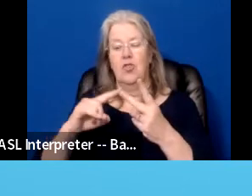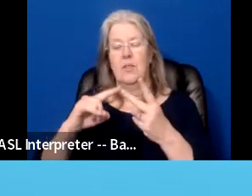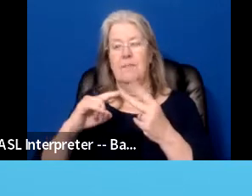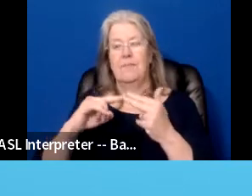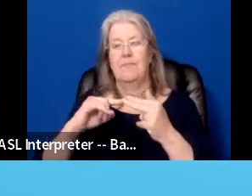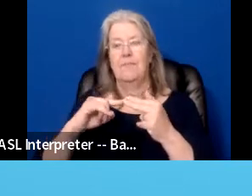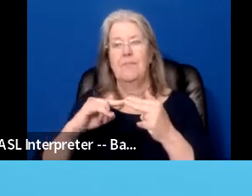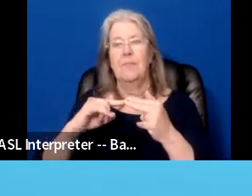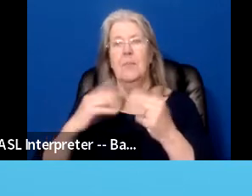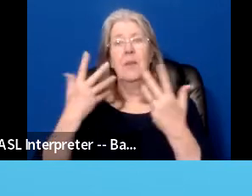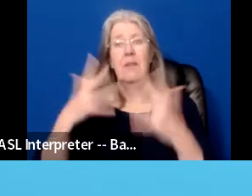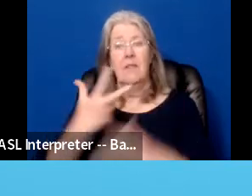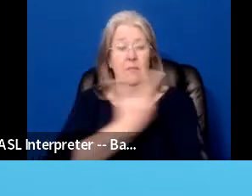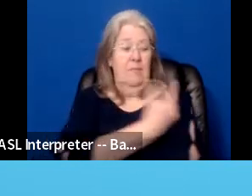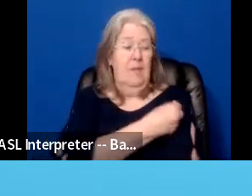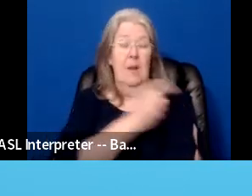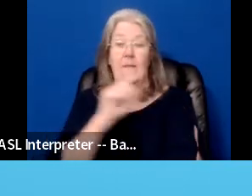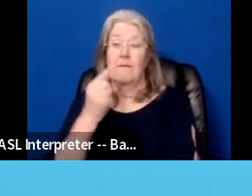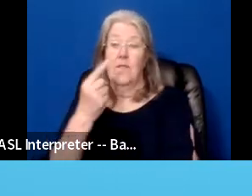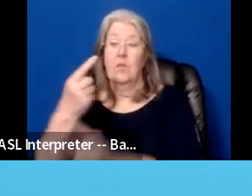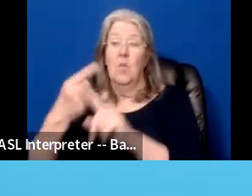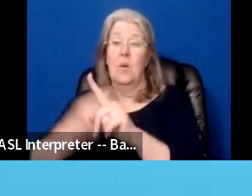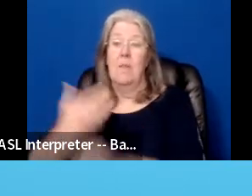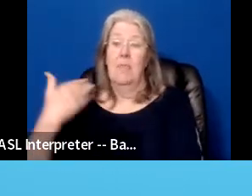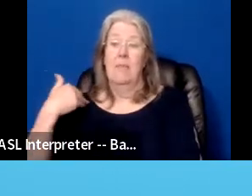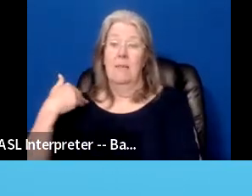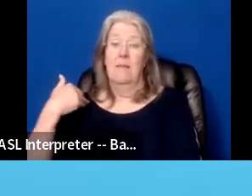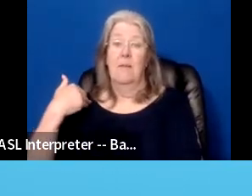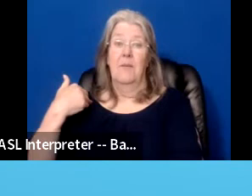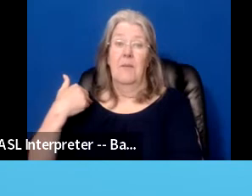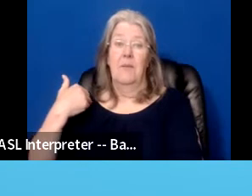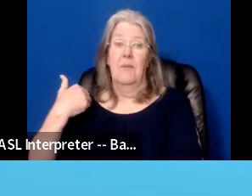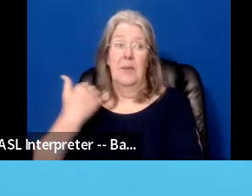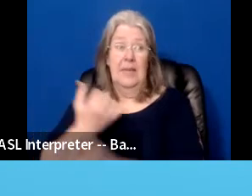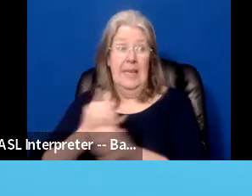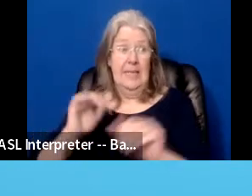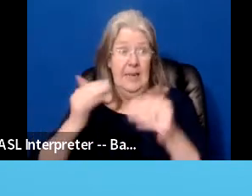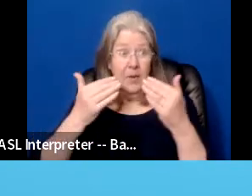first Shingle vaccination, a month ago, is it safe to get your second COVID shot?